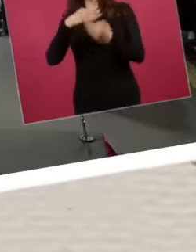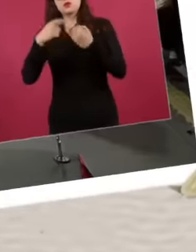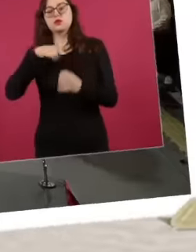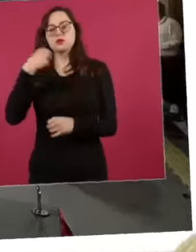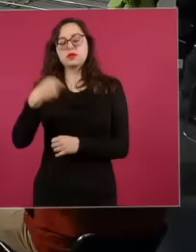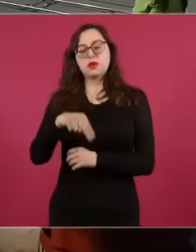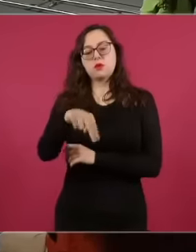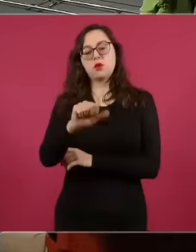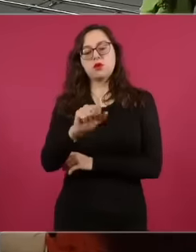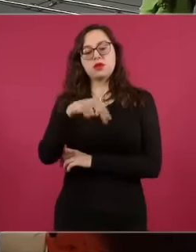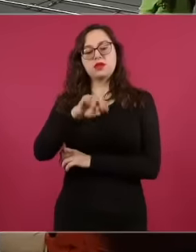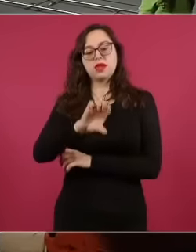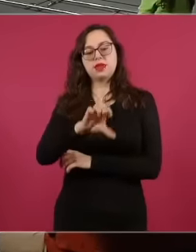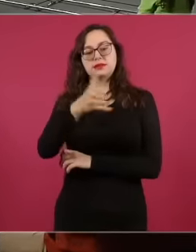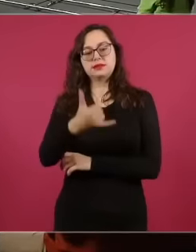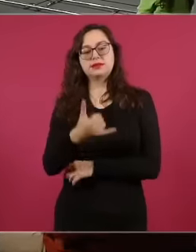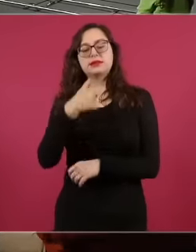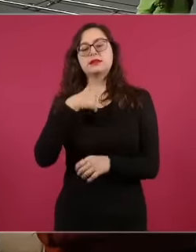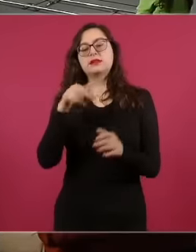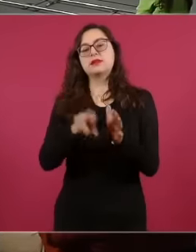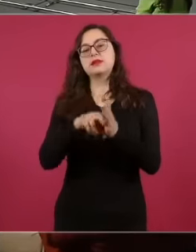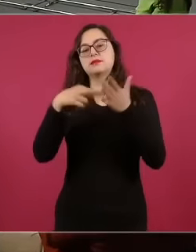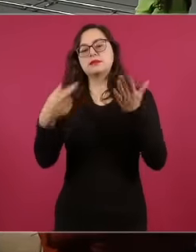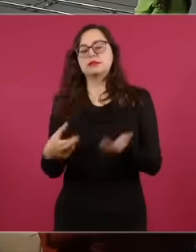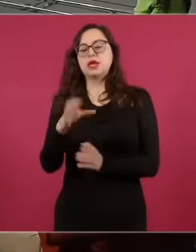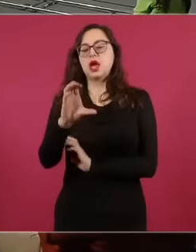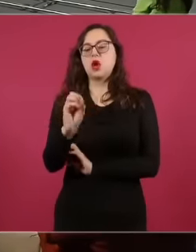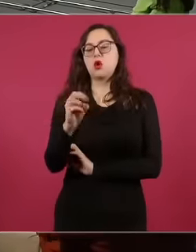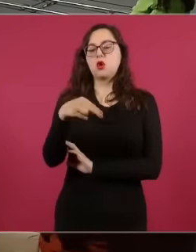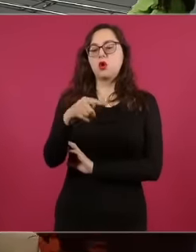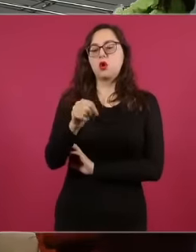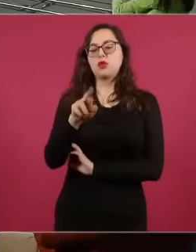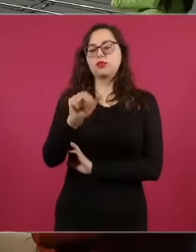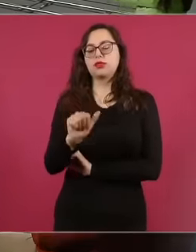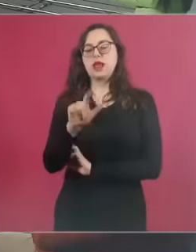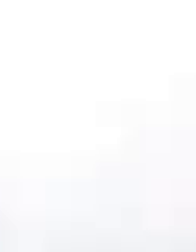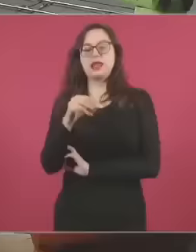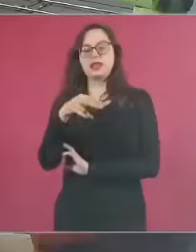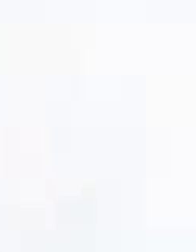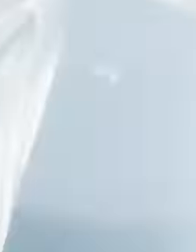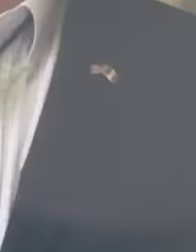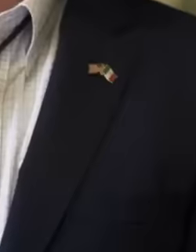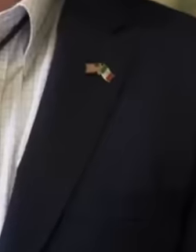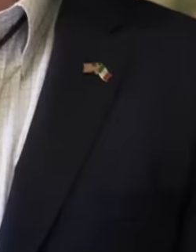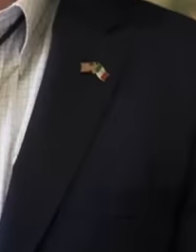president Well, just about this statement that ambassador Ken Salazar made yesterday in the